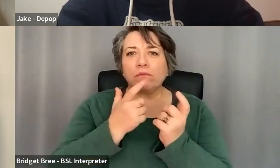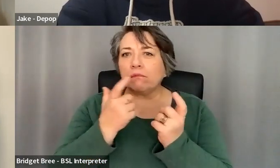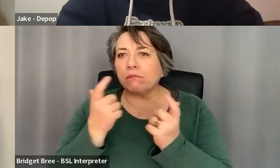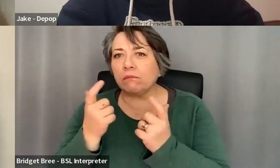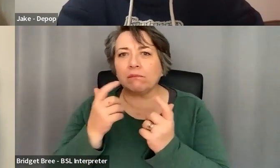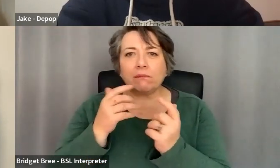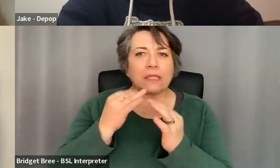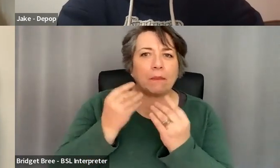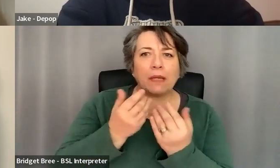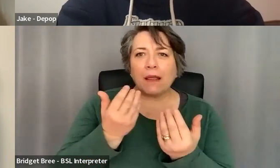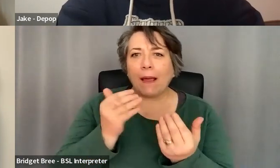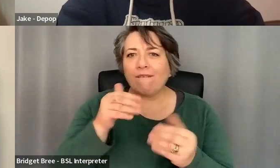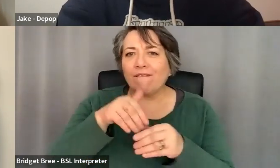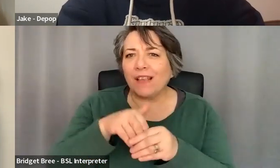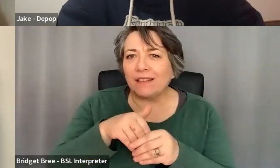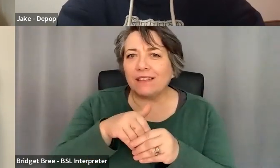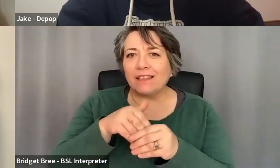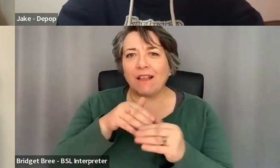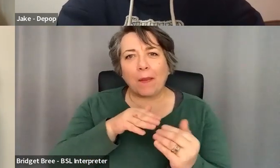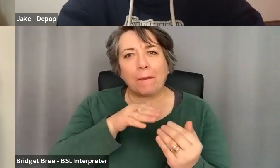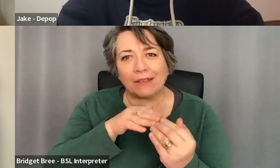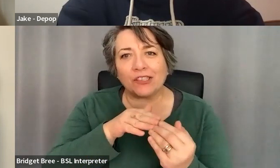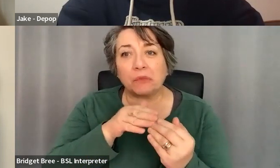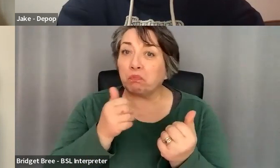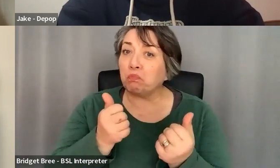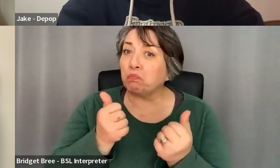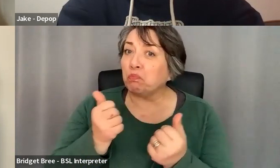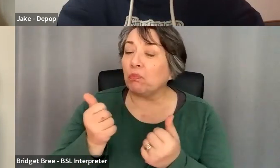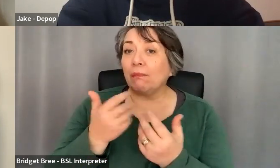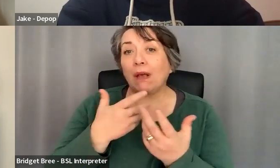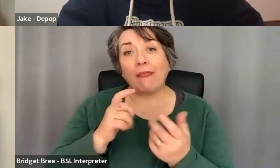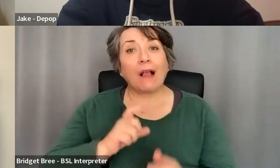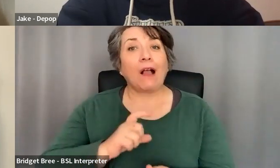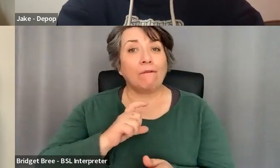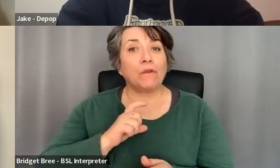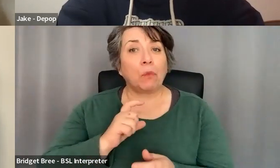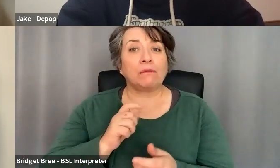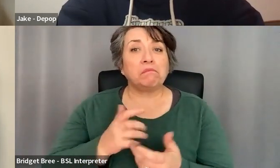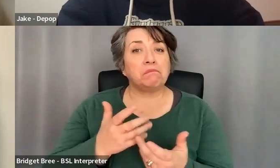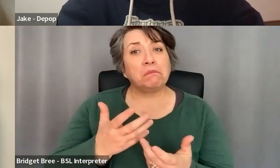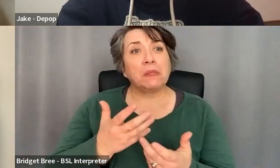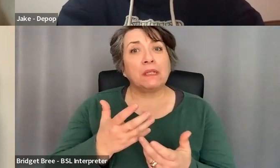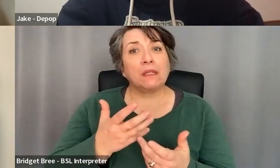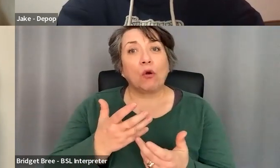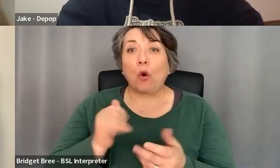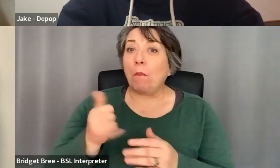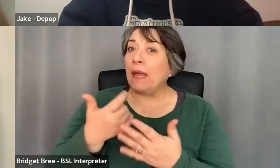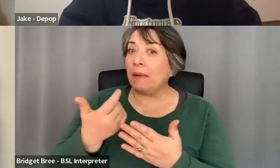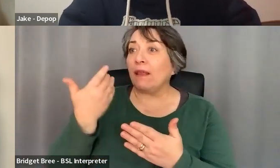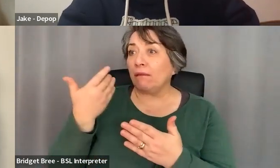them, and that that you know that they're comfortable, doing all with. They've done stuff, and they wanna try something something new. And that are - you know, that they are comfortable doing or if they have done